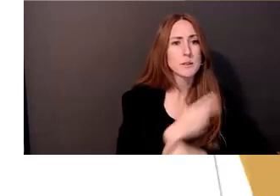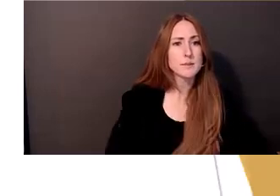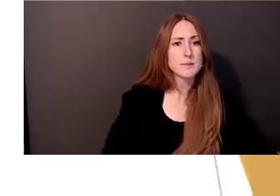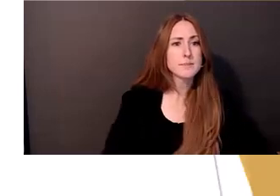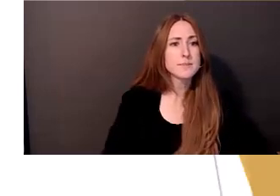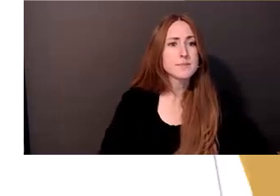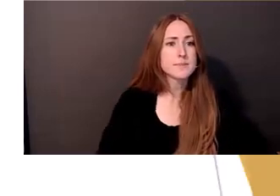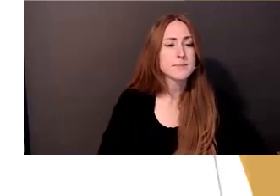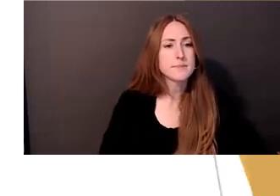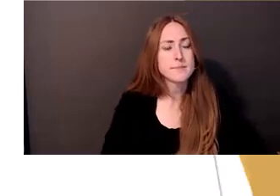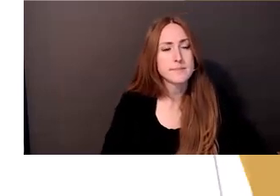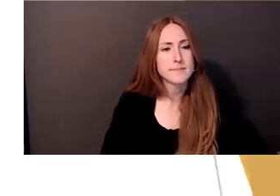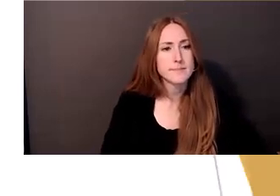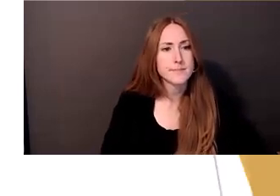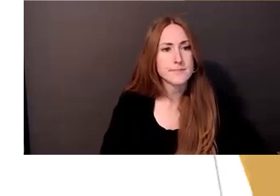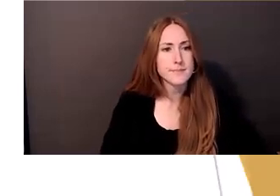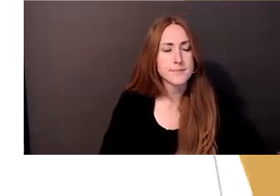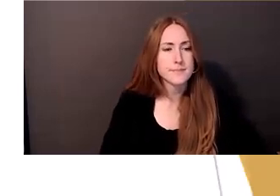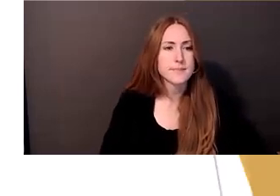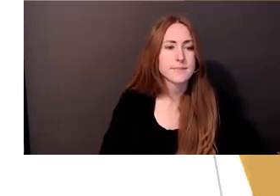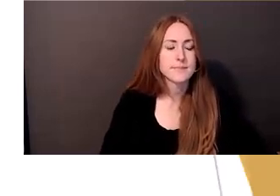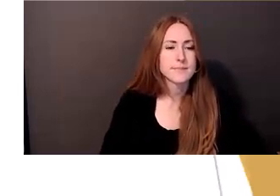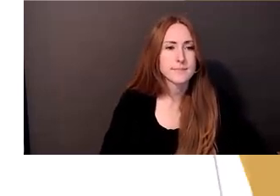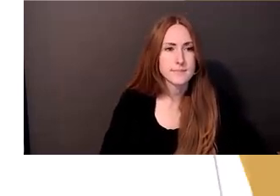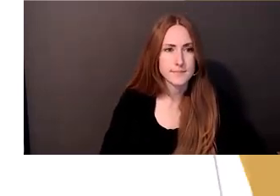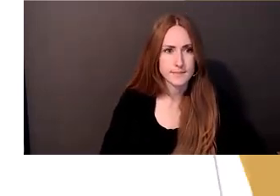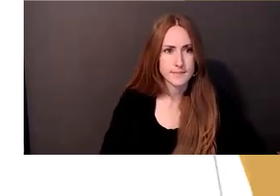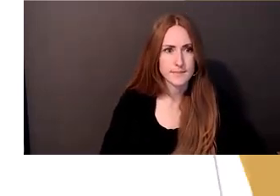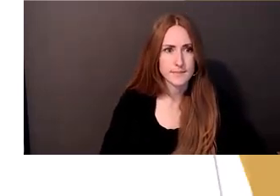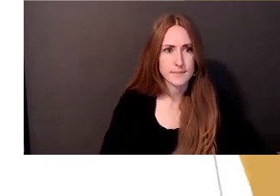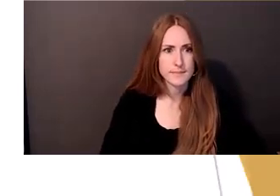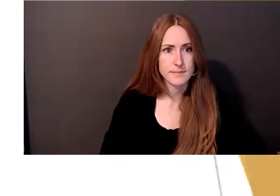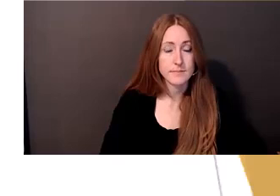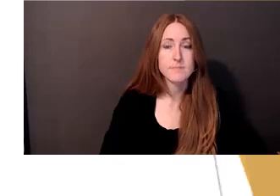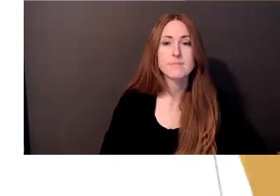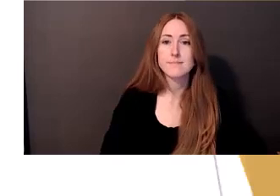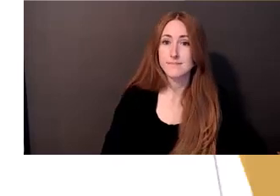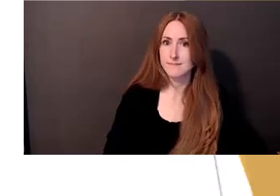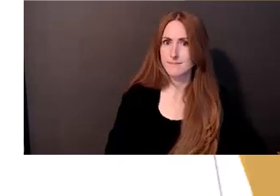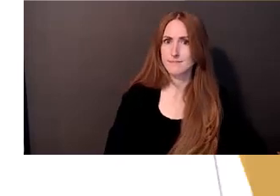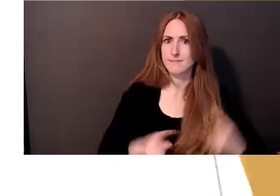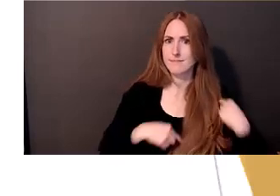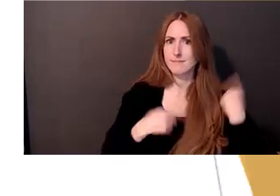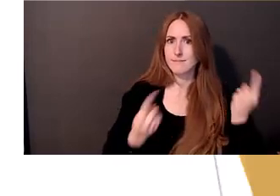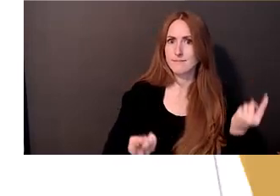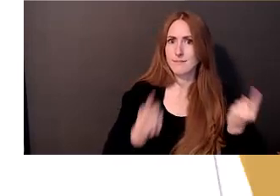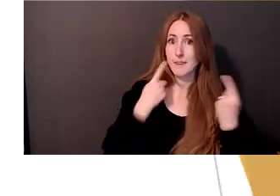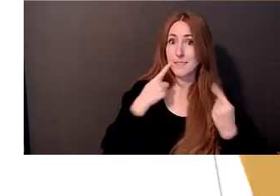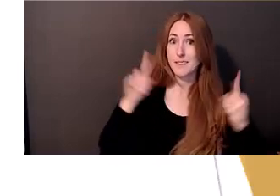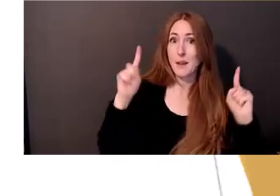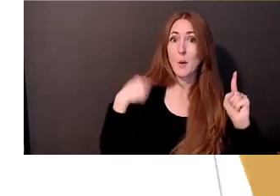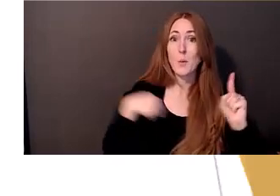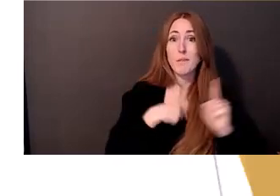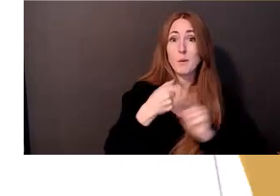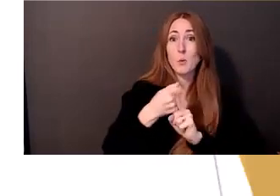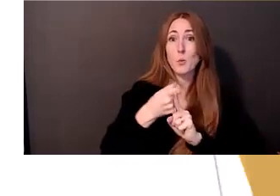So given this success, CAPABLE has grown to over 40 sites across the United States.